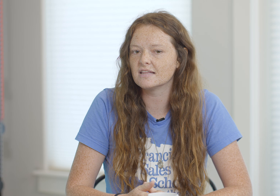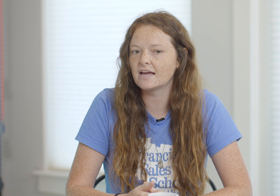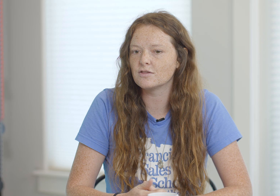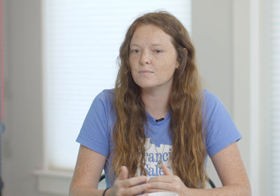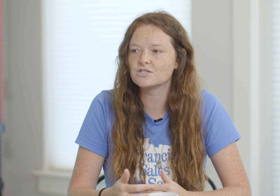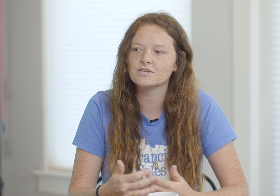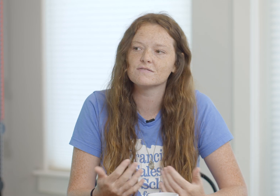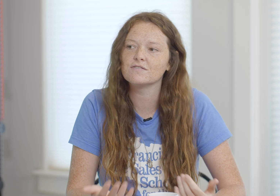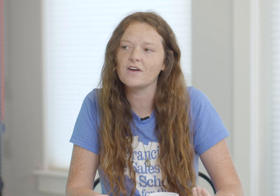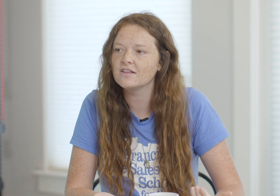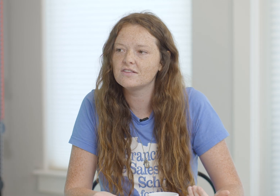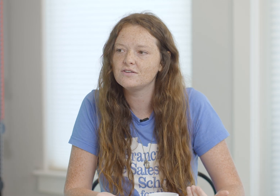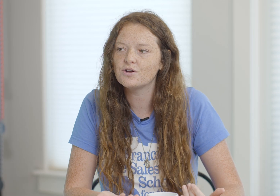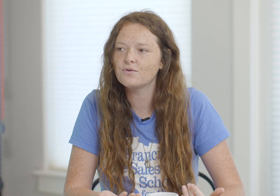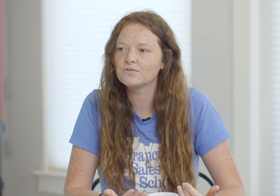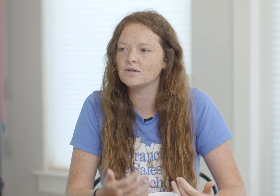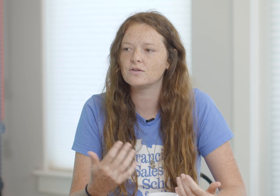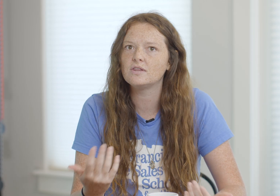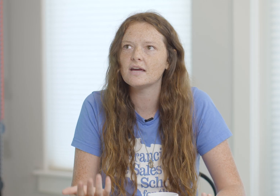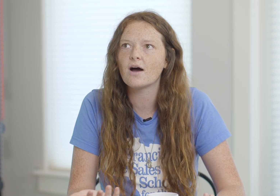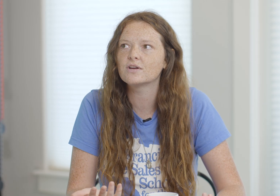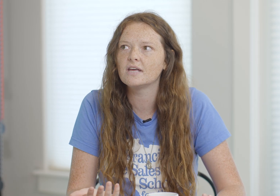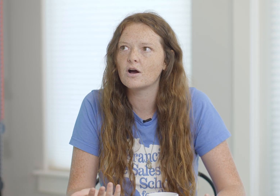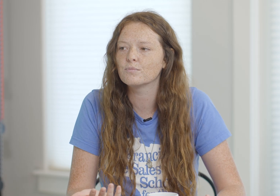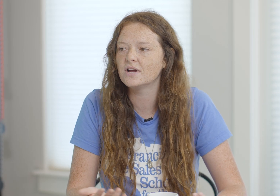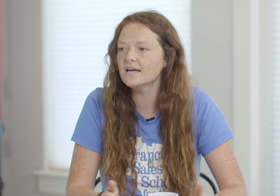like the mysteries of the faith, you know, they how can they comprehend?